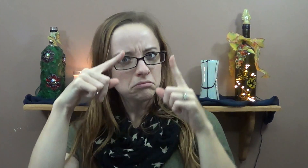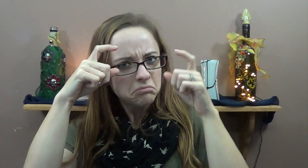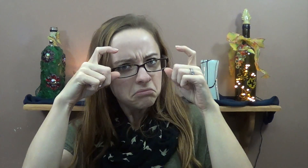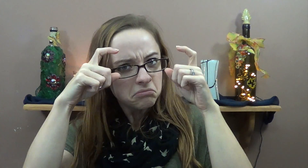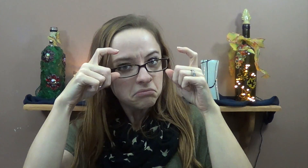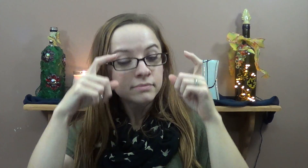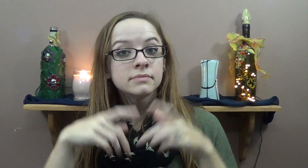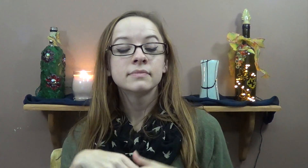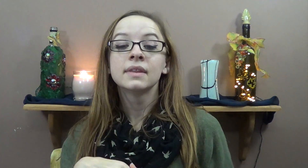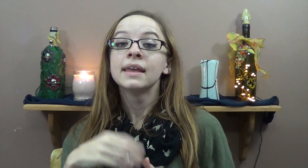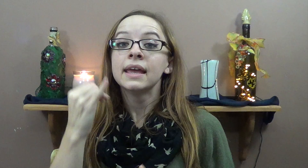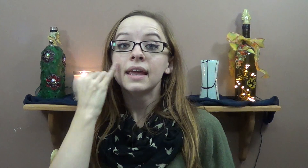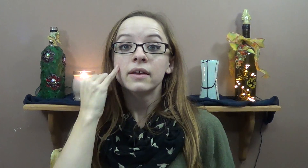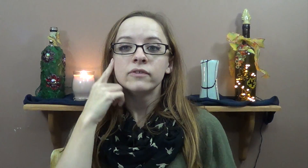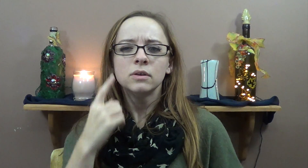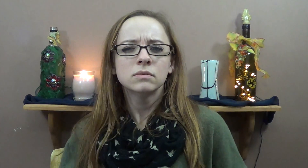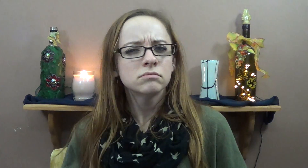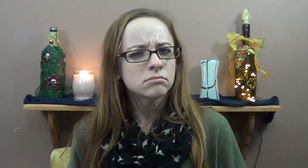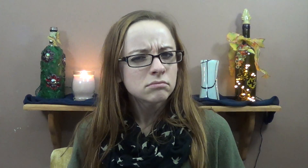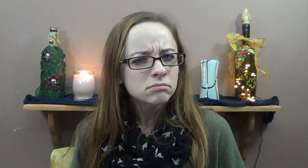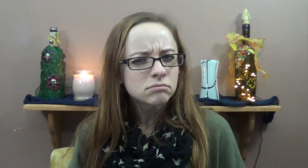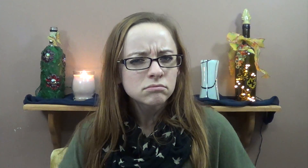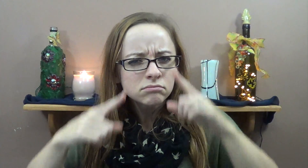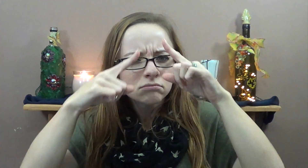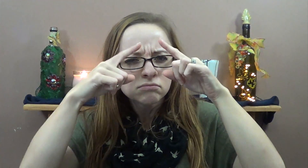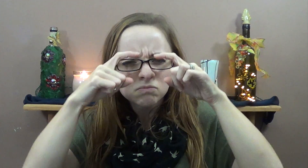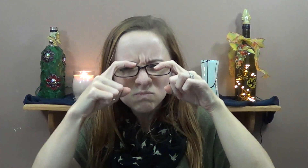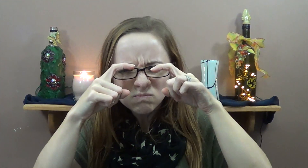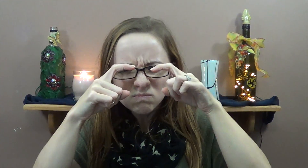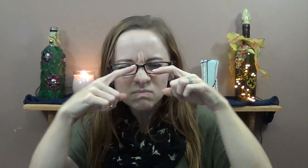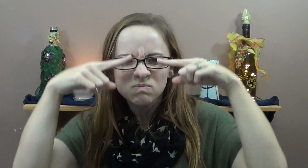its a yes or no questions when you raise up your eyebrows. Now if I scrunch my